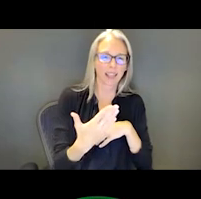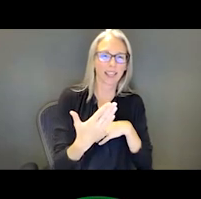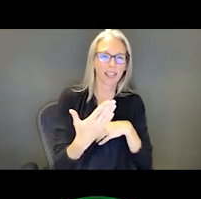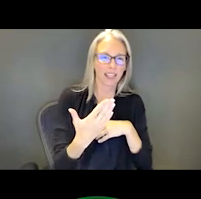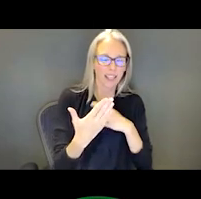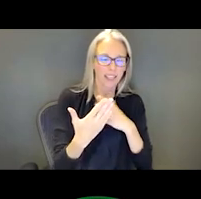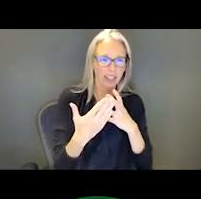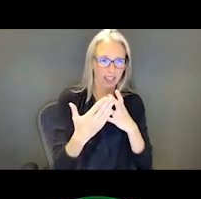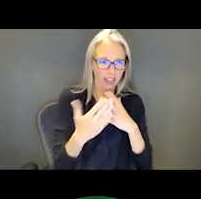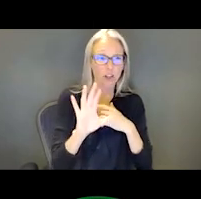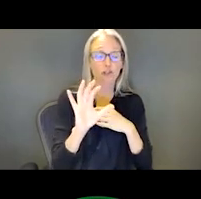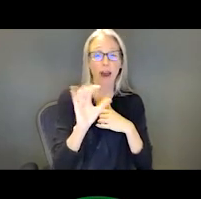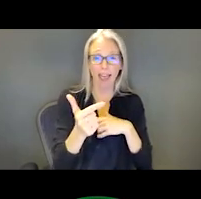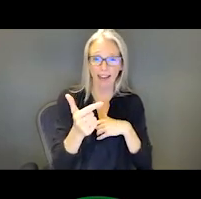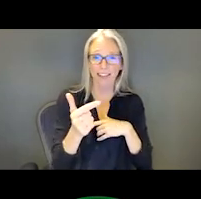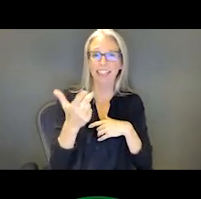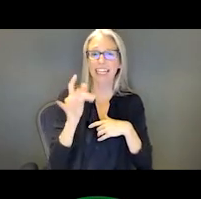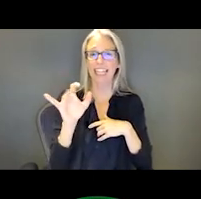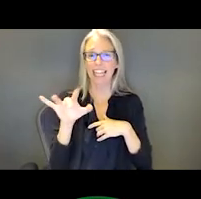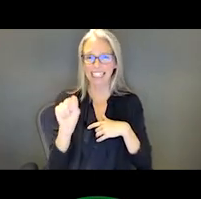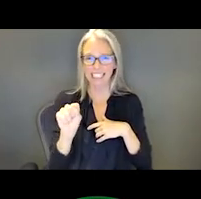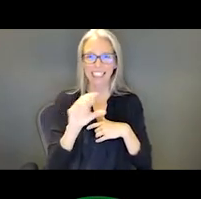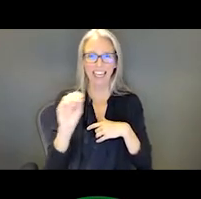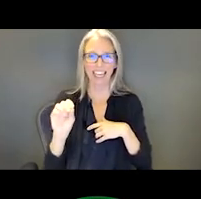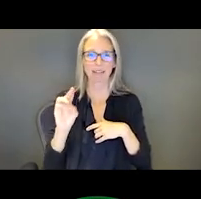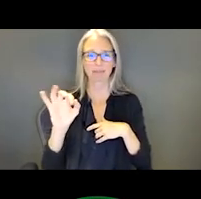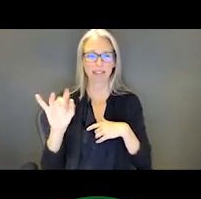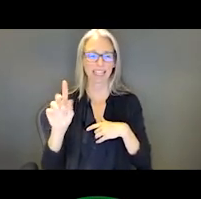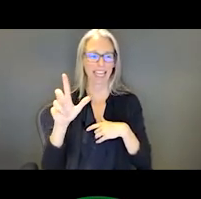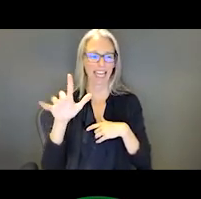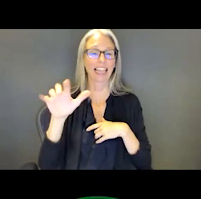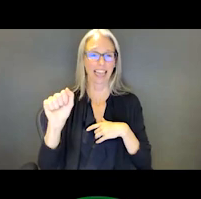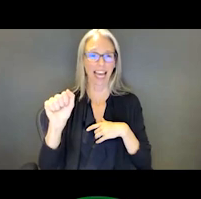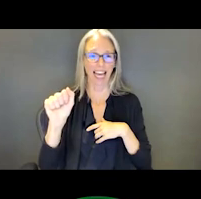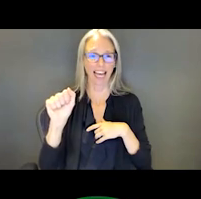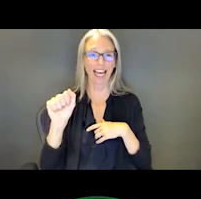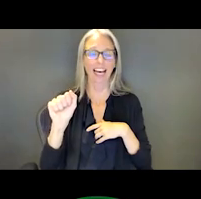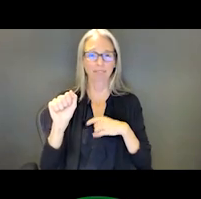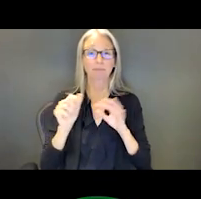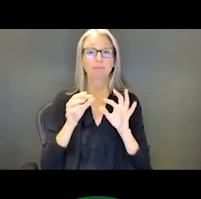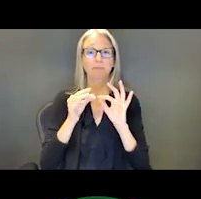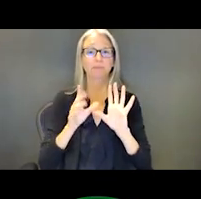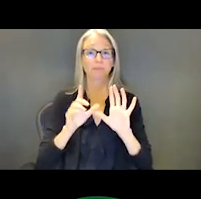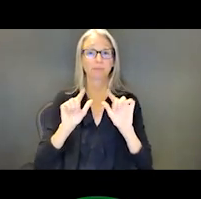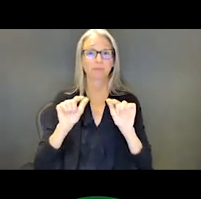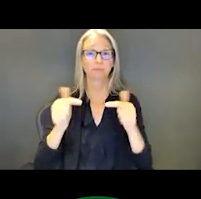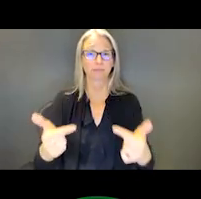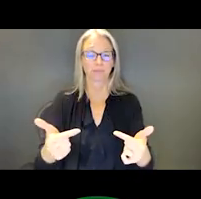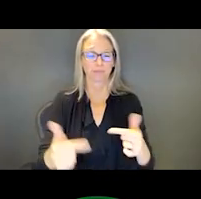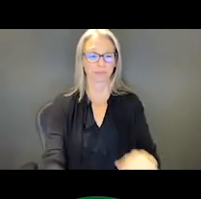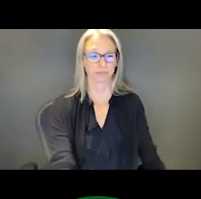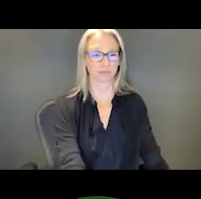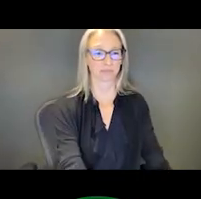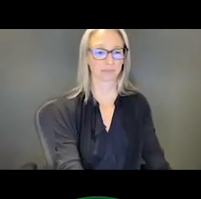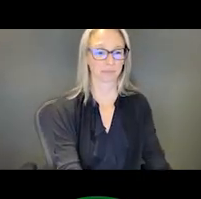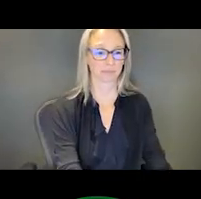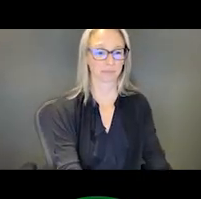Our final speakers are Mark who and Heather Lamb. Mark isn't associate professor at Unbc's